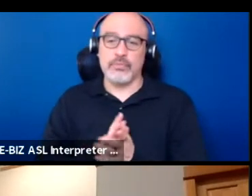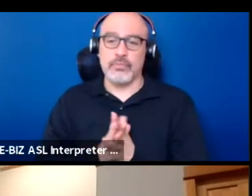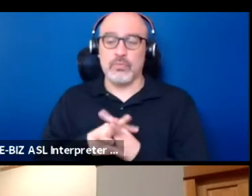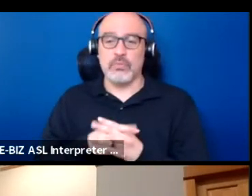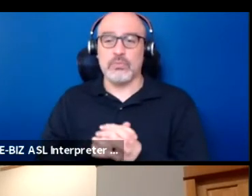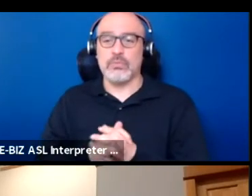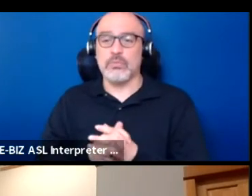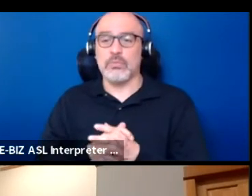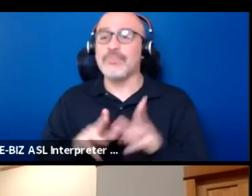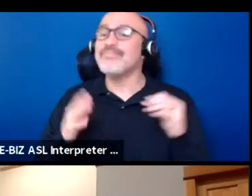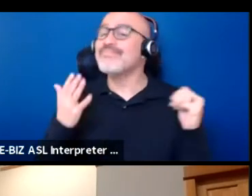Thank you.